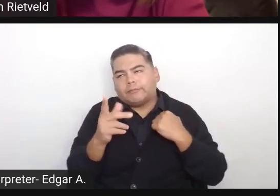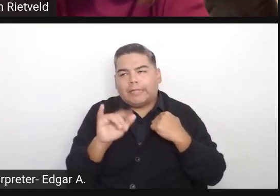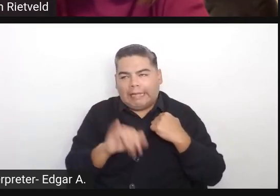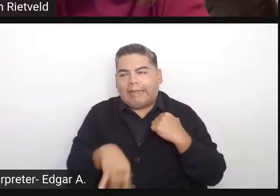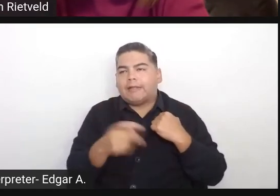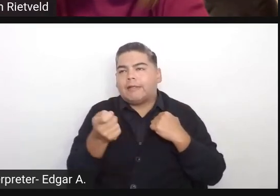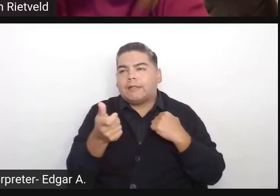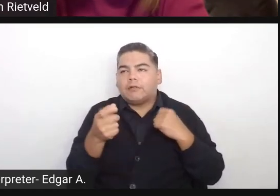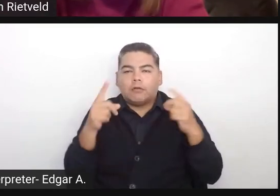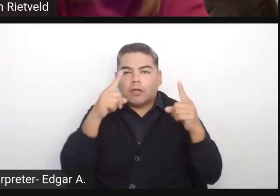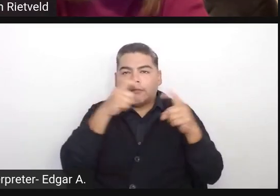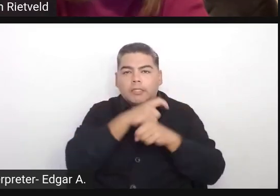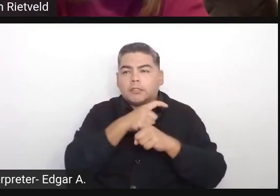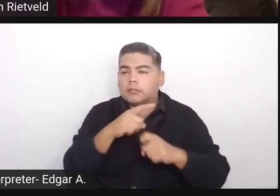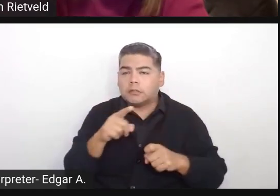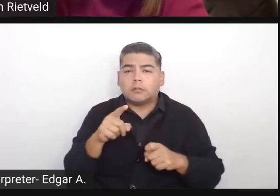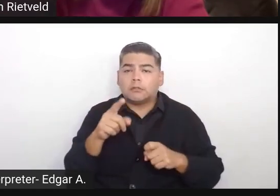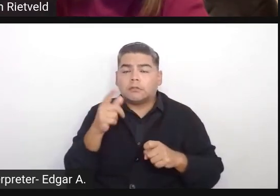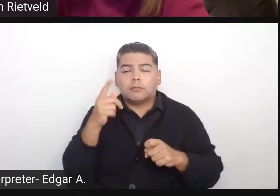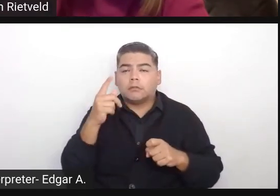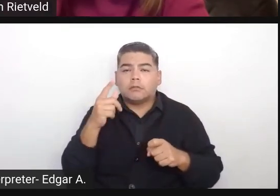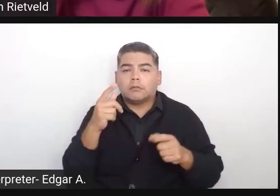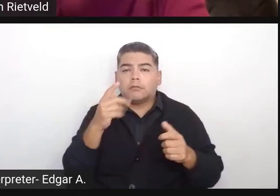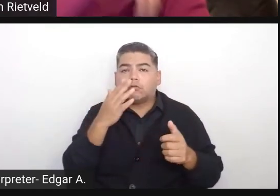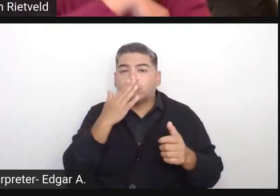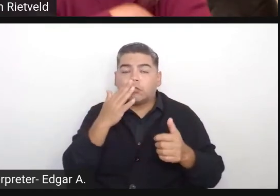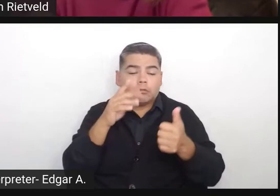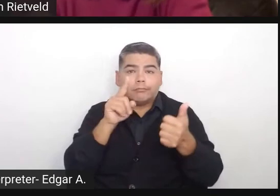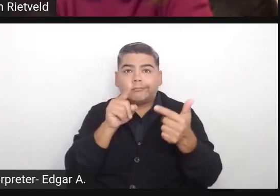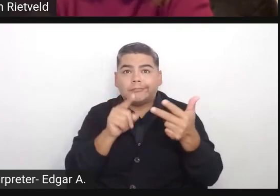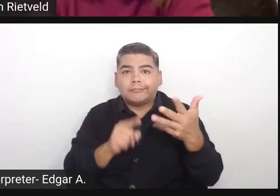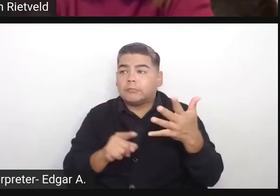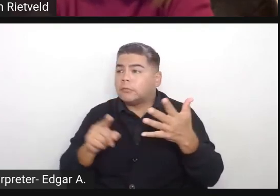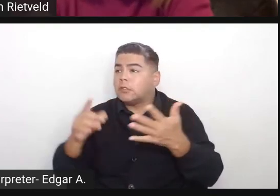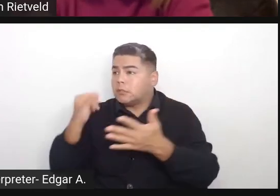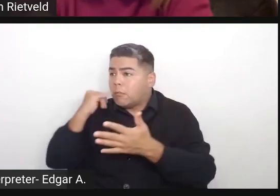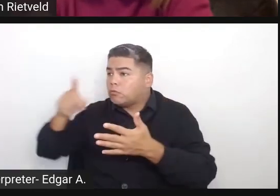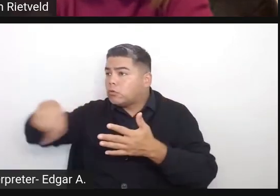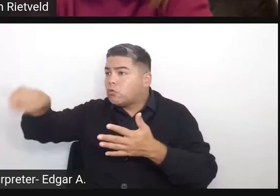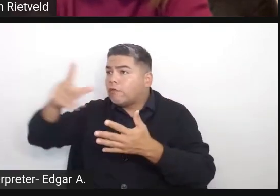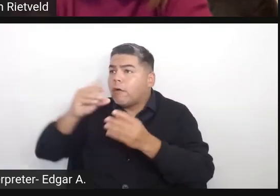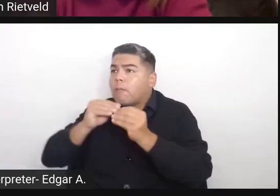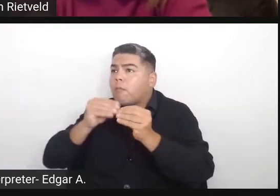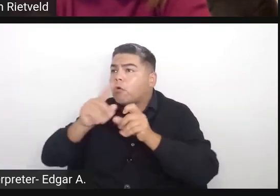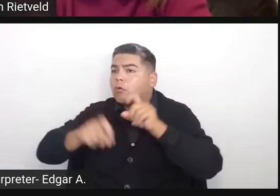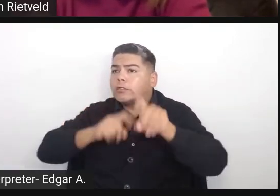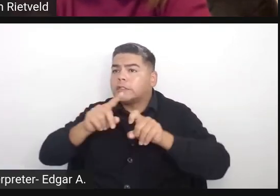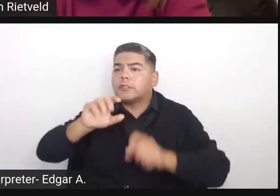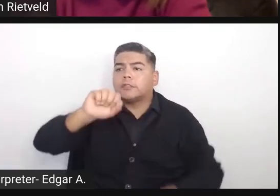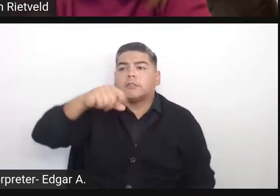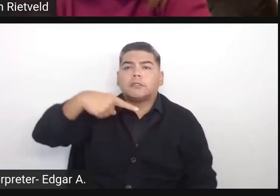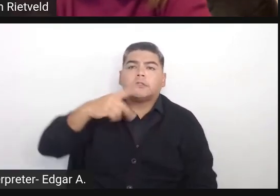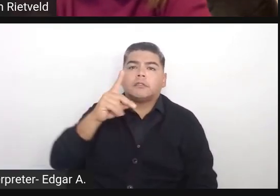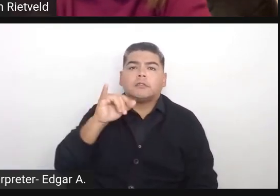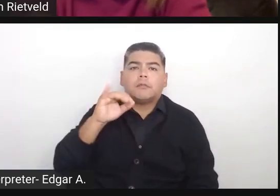If anybody has any additional questions please feel free to put them in the Slido. I guess we could take another moment here just to see